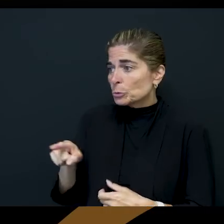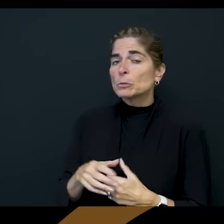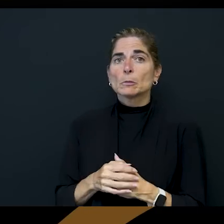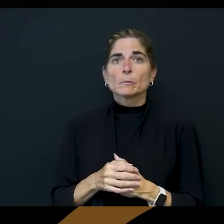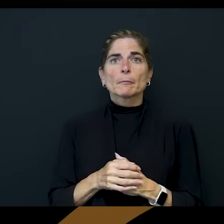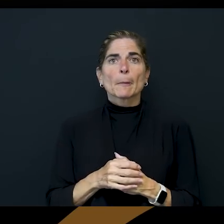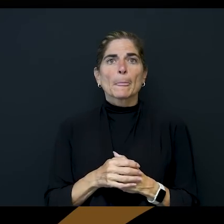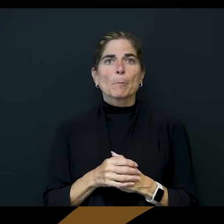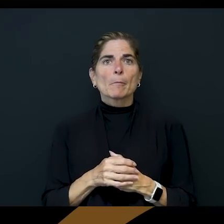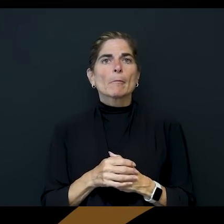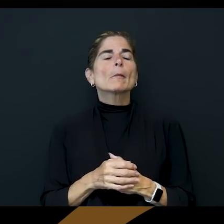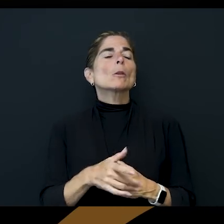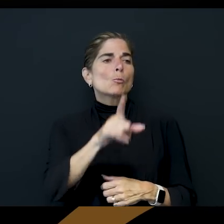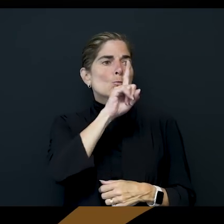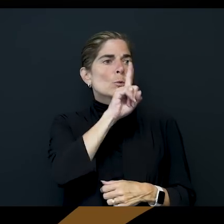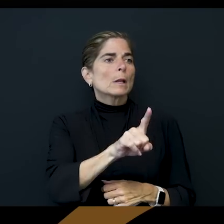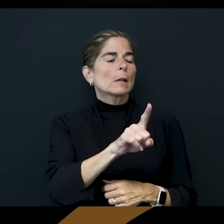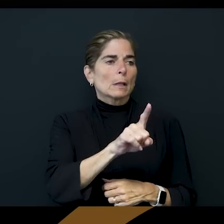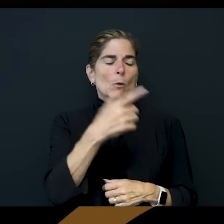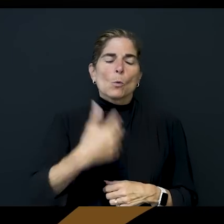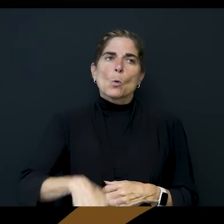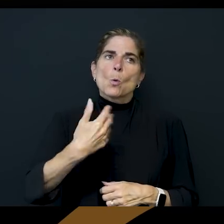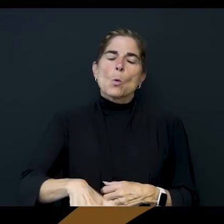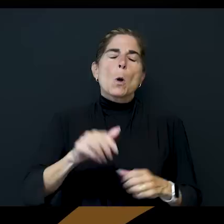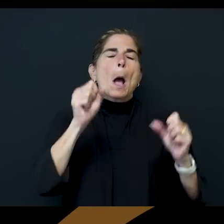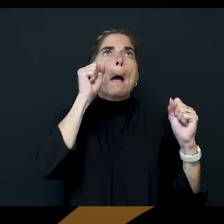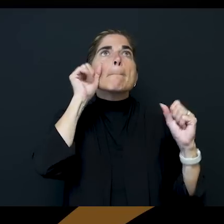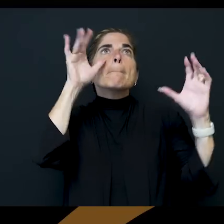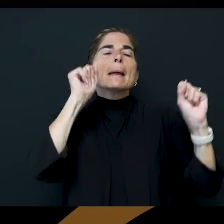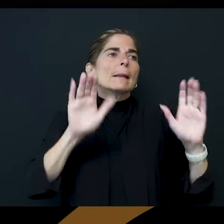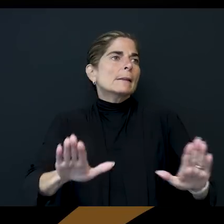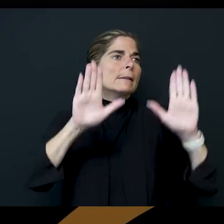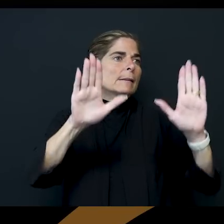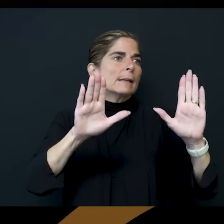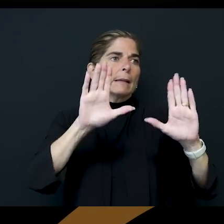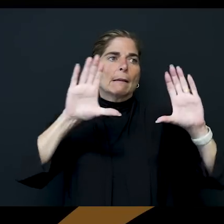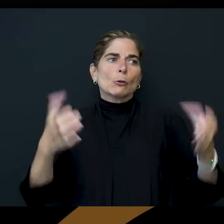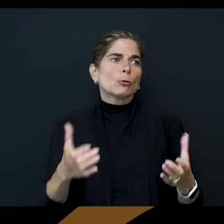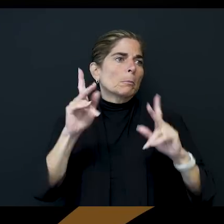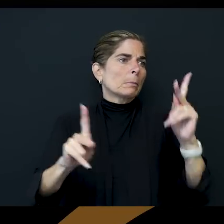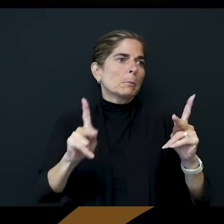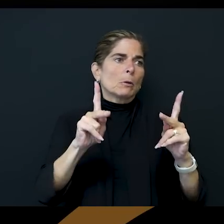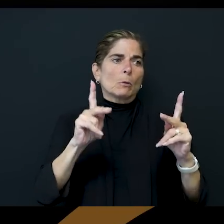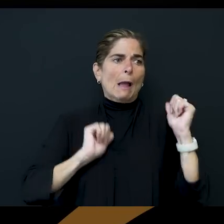It's been really incredible to work with such an amazing cast. Everyone embraced me as not only a newcomer,